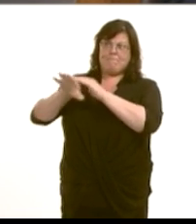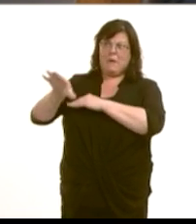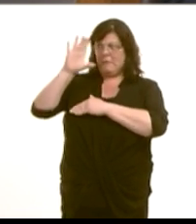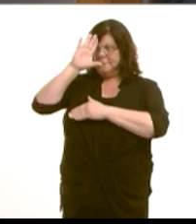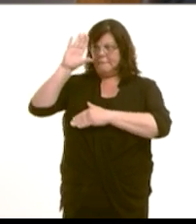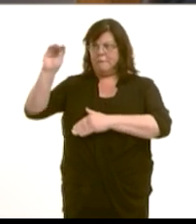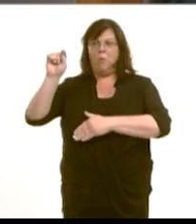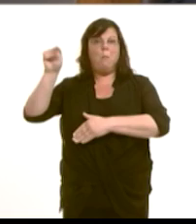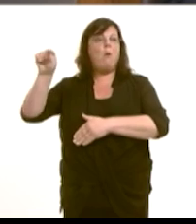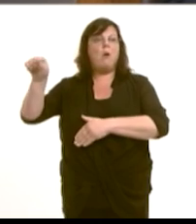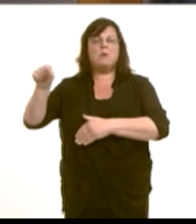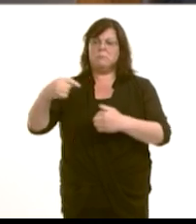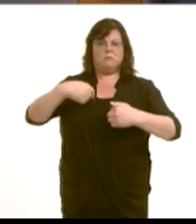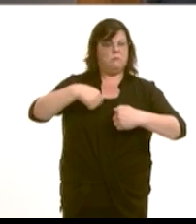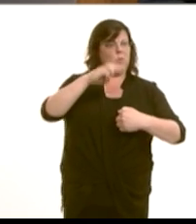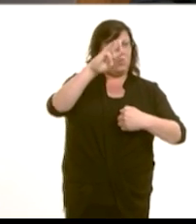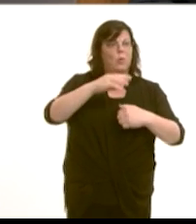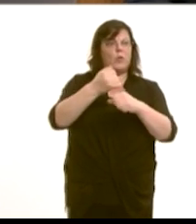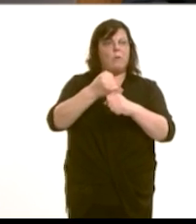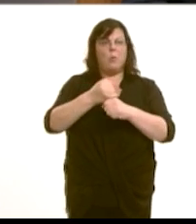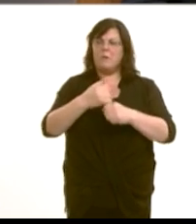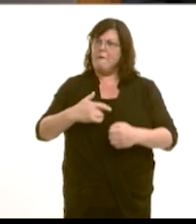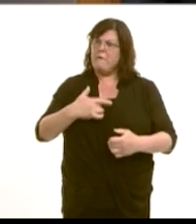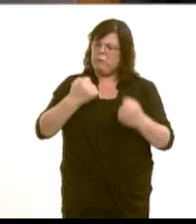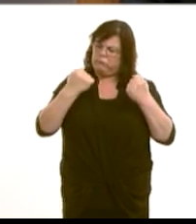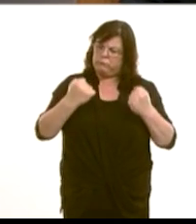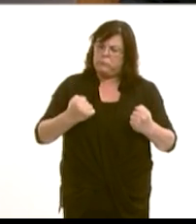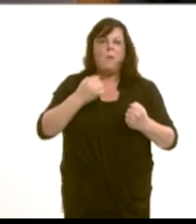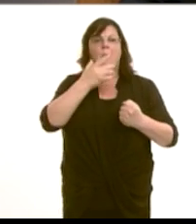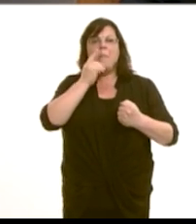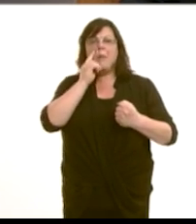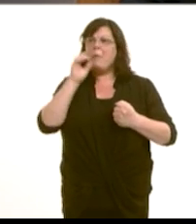Government is concerned, we believe that EU citizens living in the UK should retain the